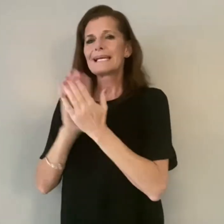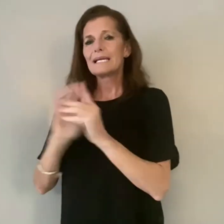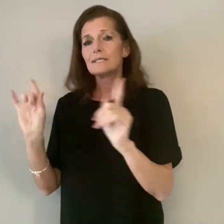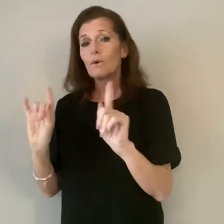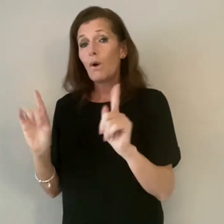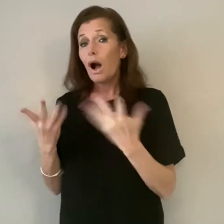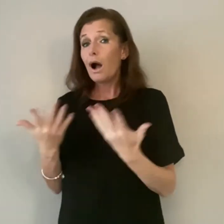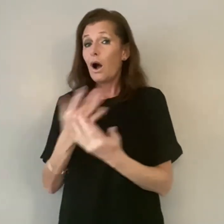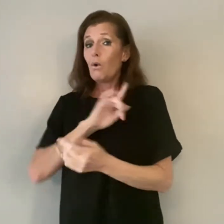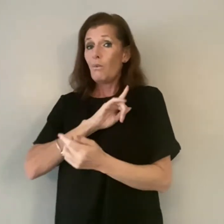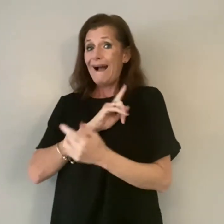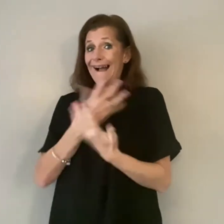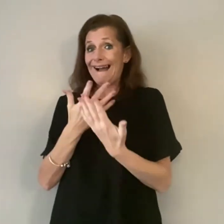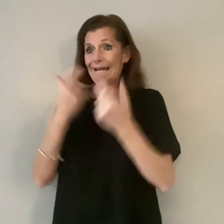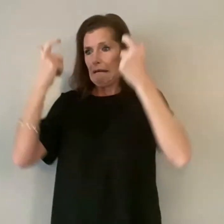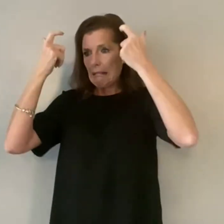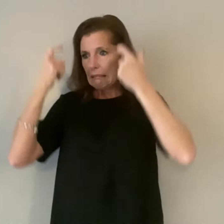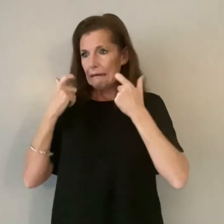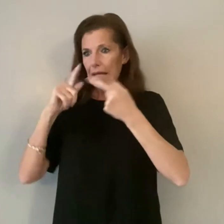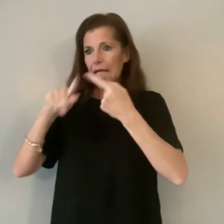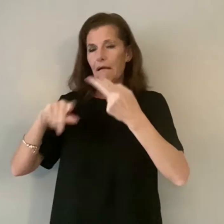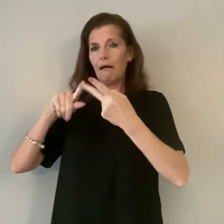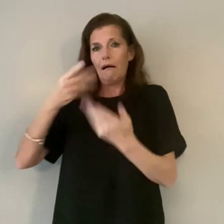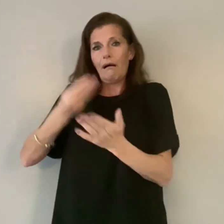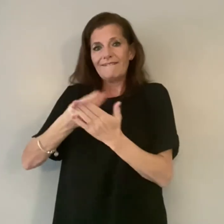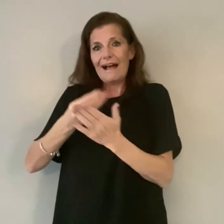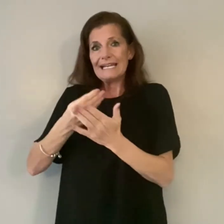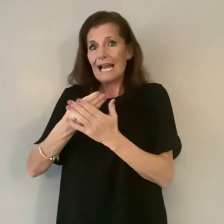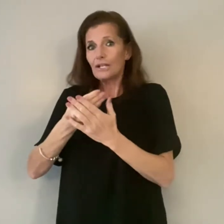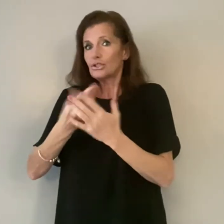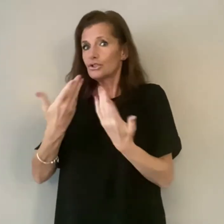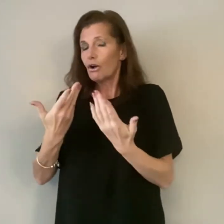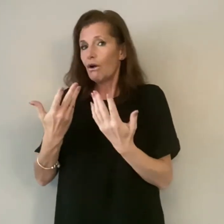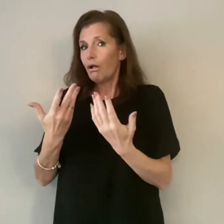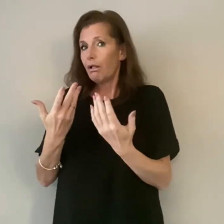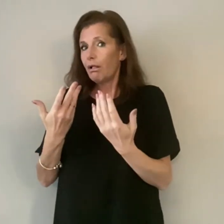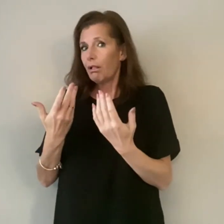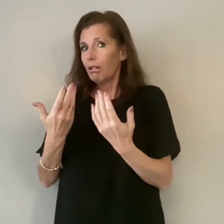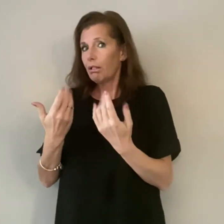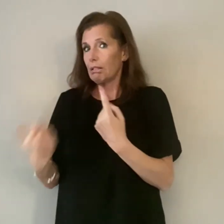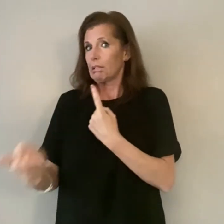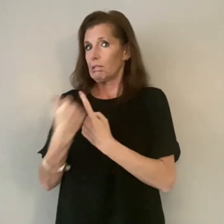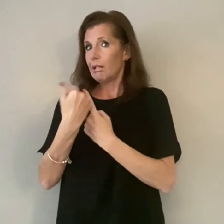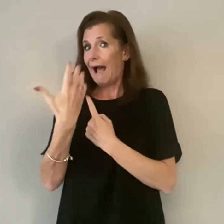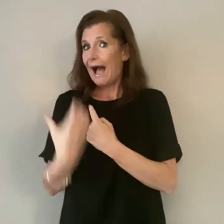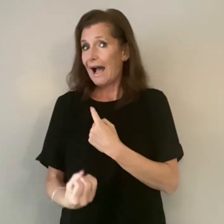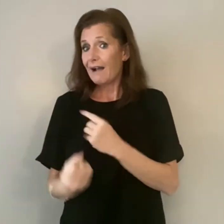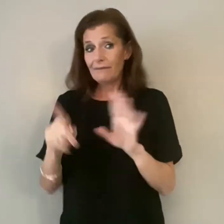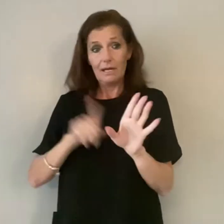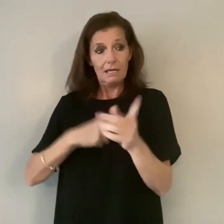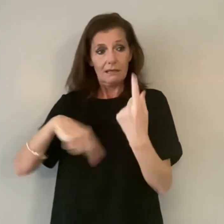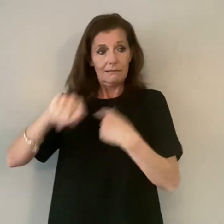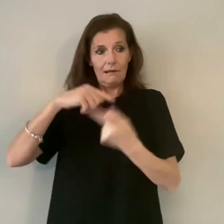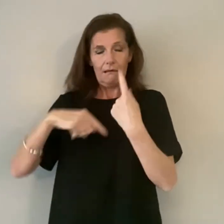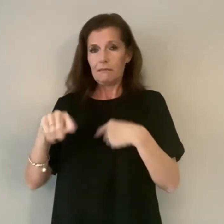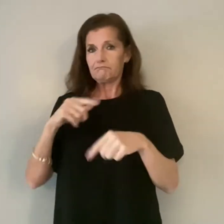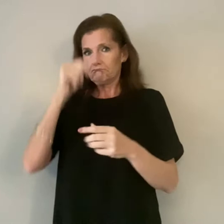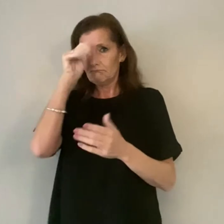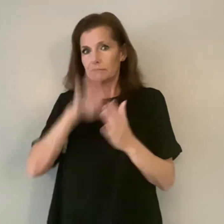Because, they're quite often some of the financial and legal implications of being on a board they're quite way and young people might not have experience